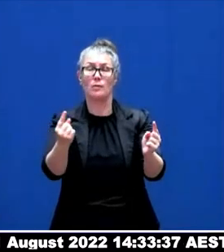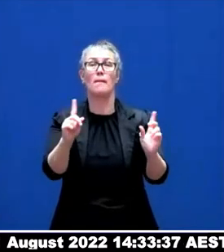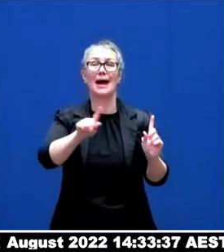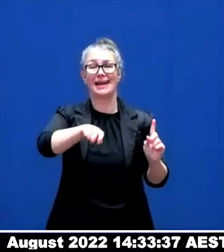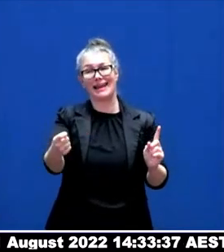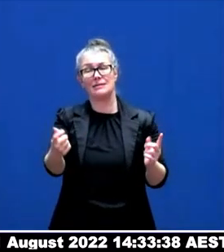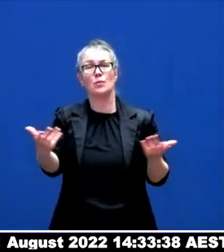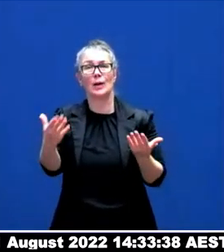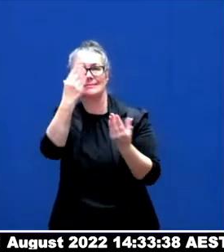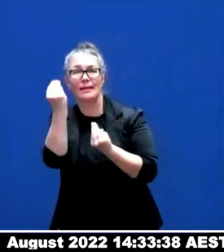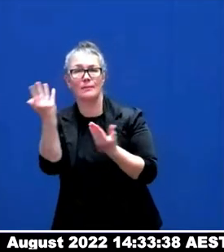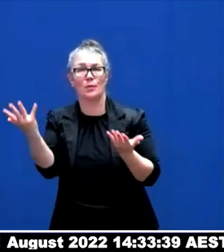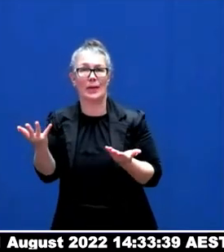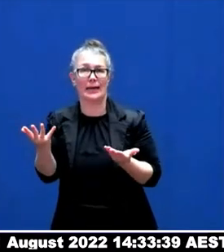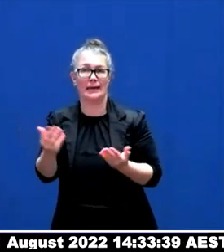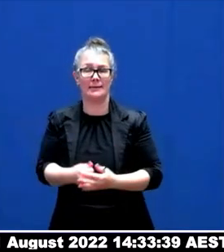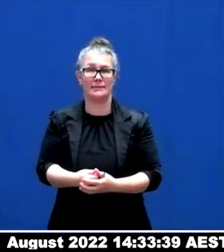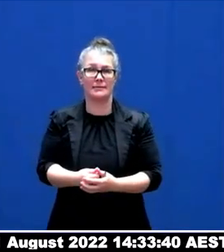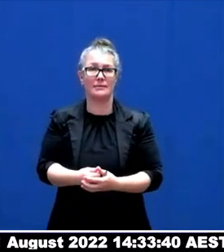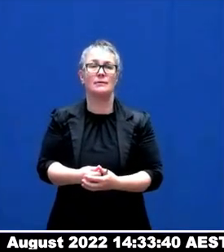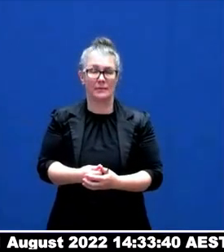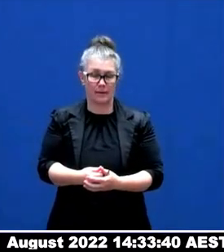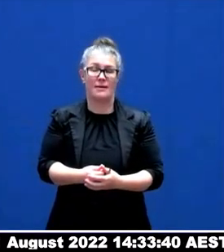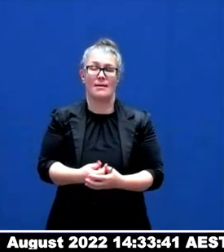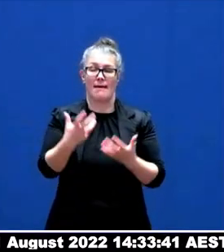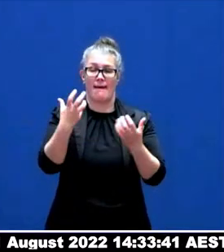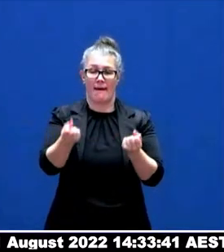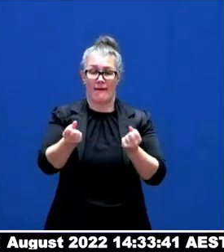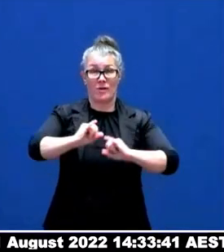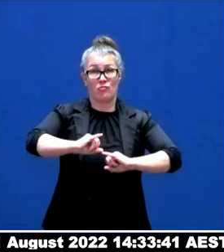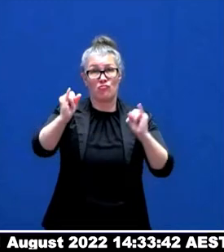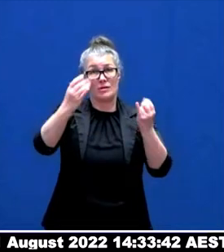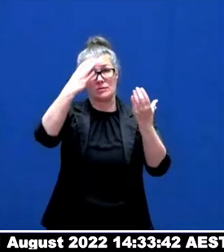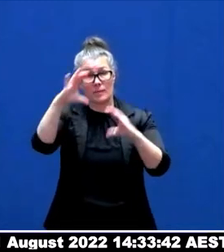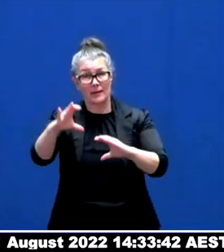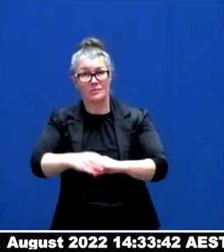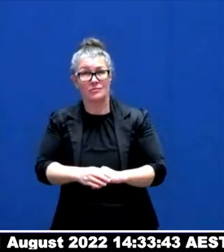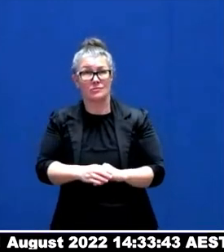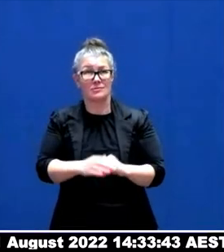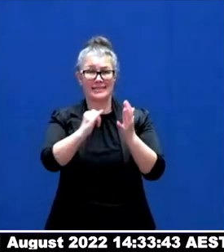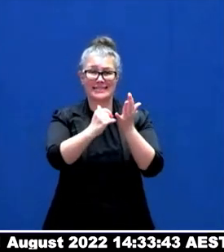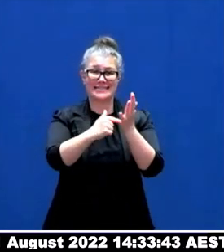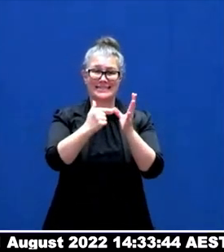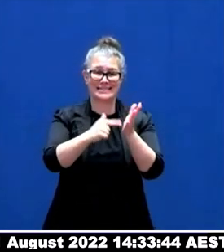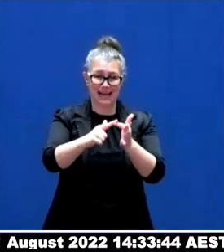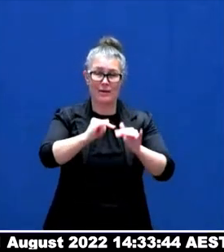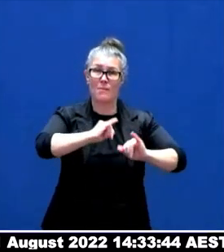Okay. They sleep in crisis accommodation that was provided by State Emergency Services, initially.